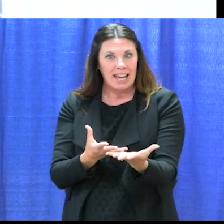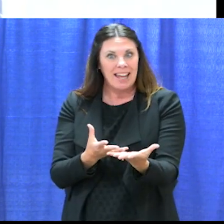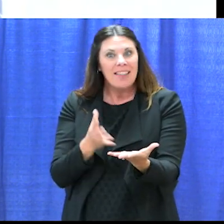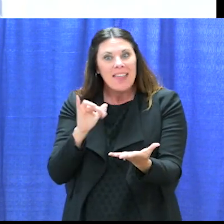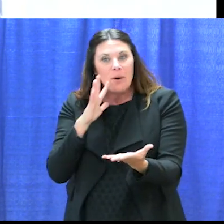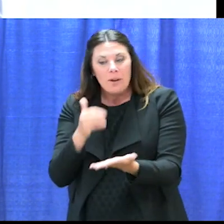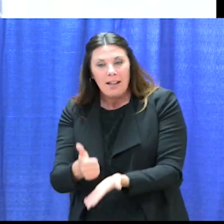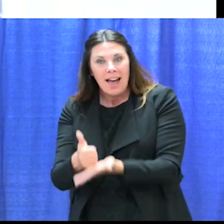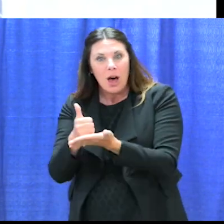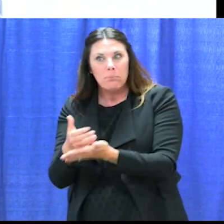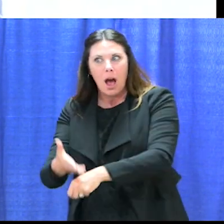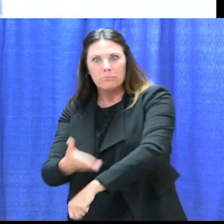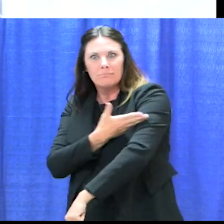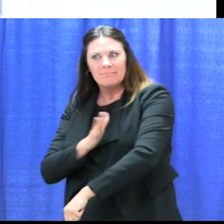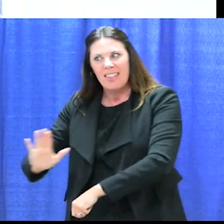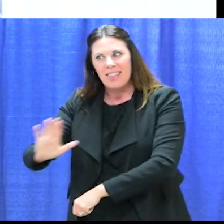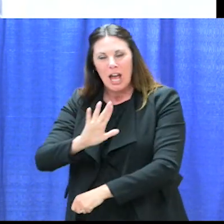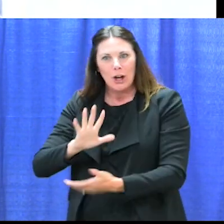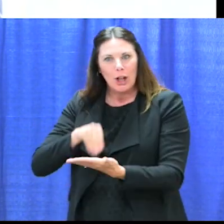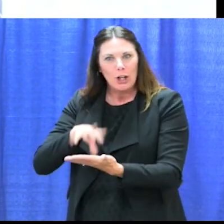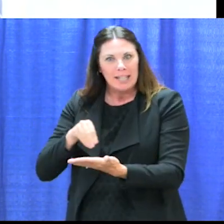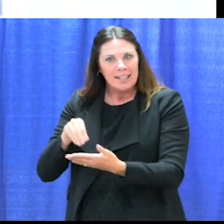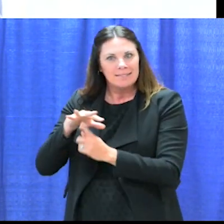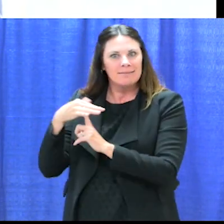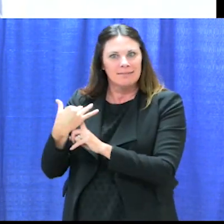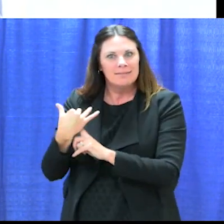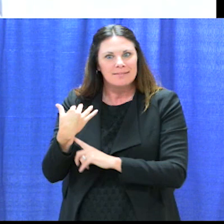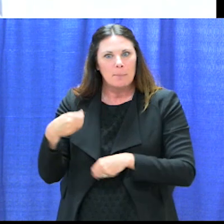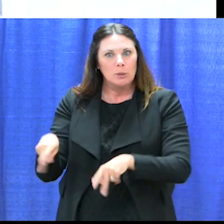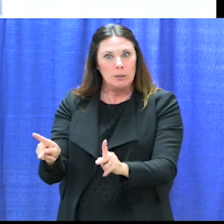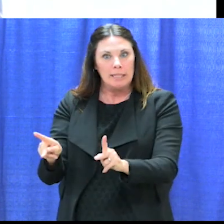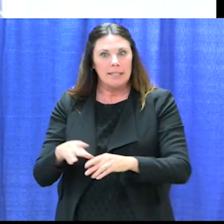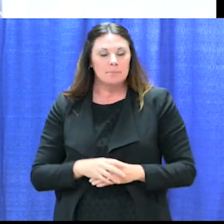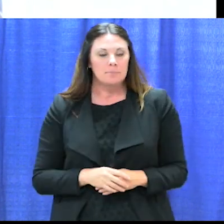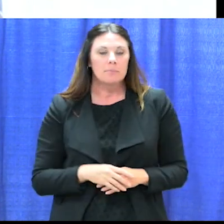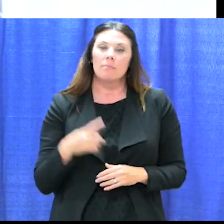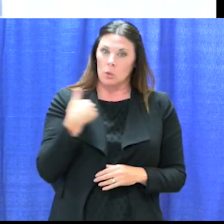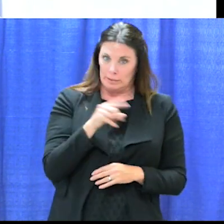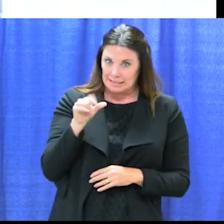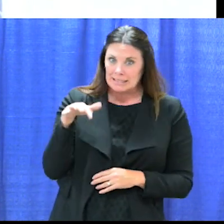And additionally in response to LAUSD we were able to set up a call center with Amazon Web